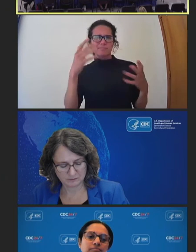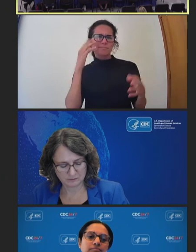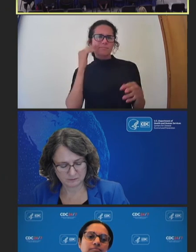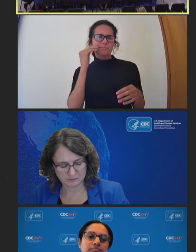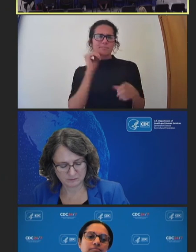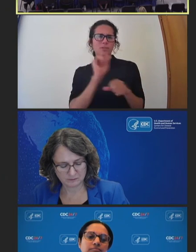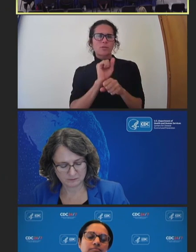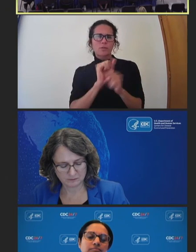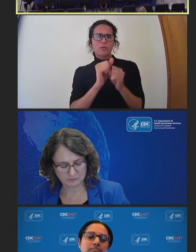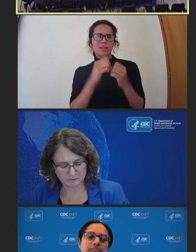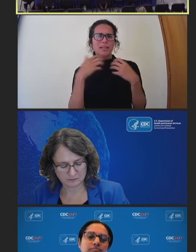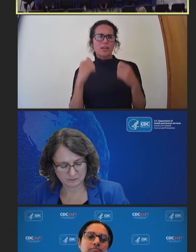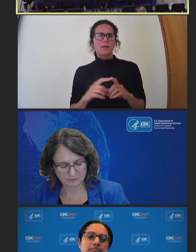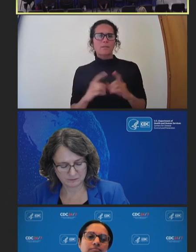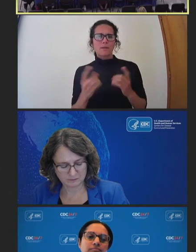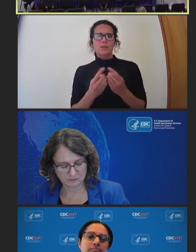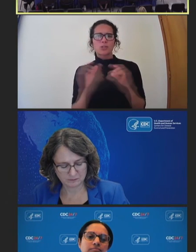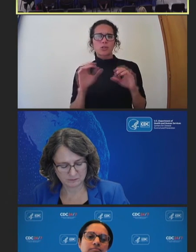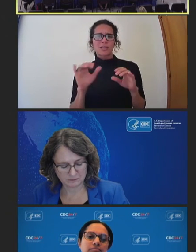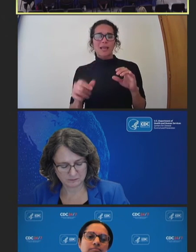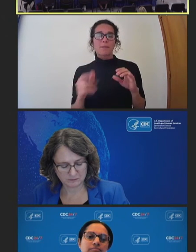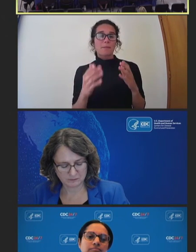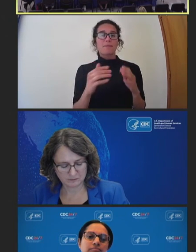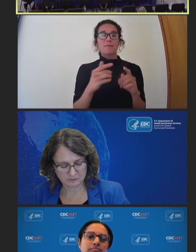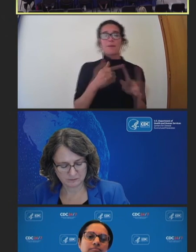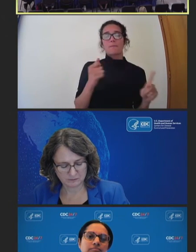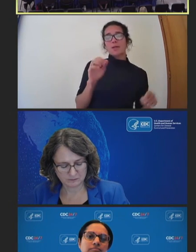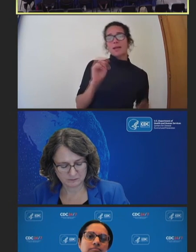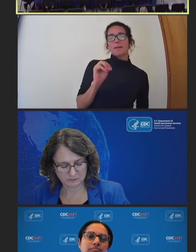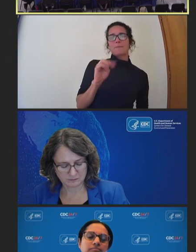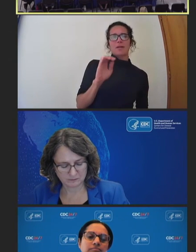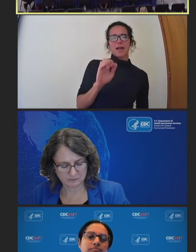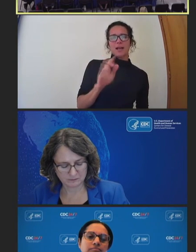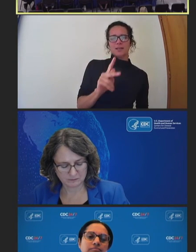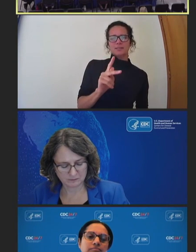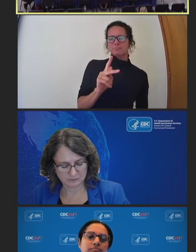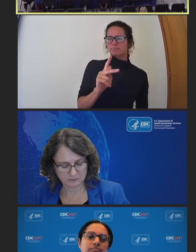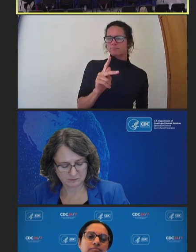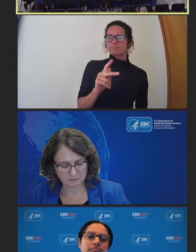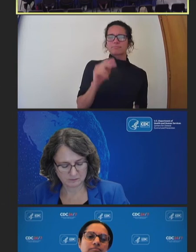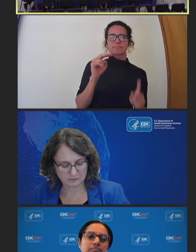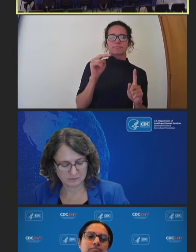or maybe from NVAC perspective, we may want to bring some of that to this discussion as well.